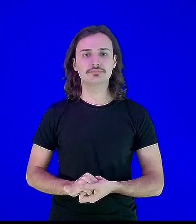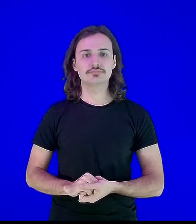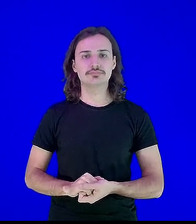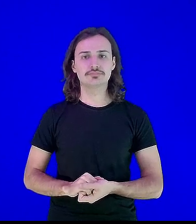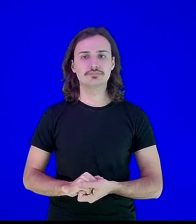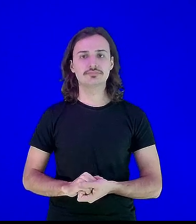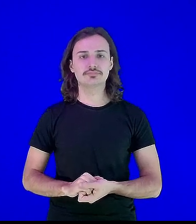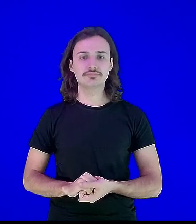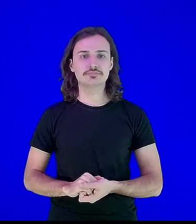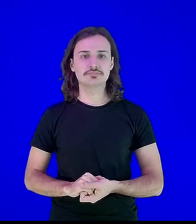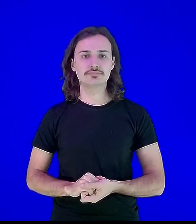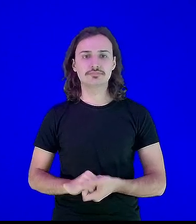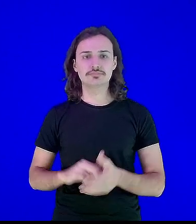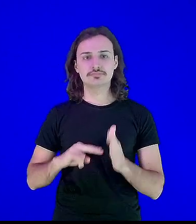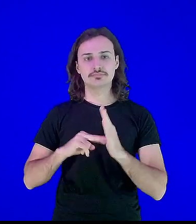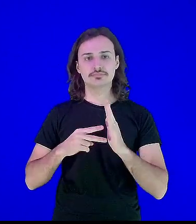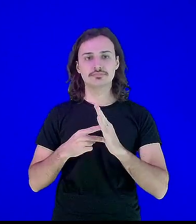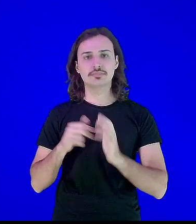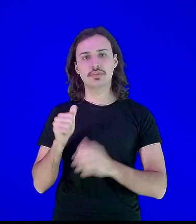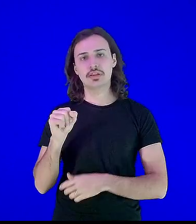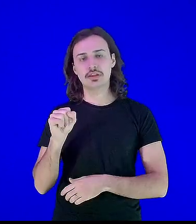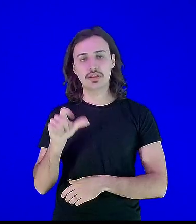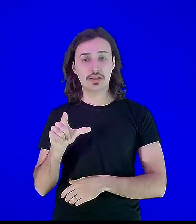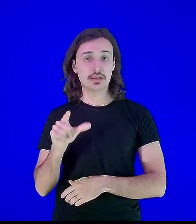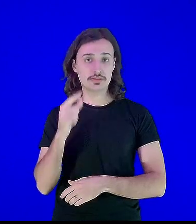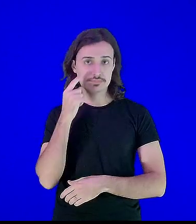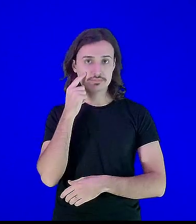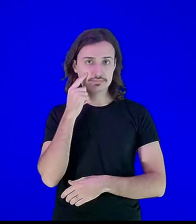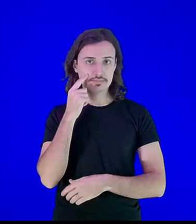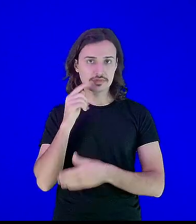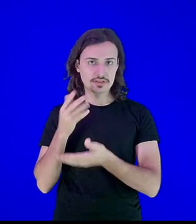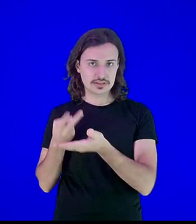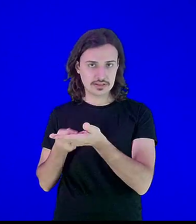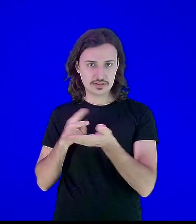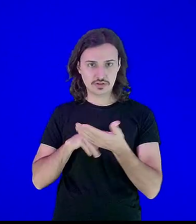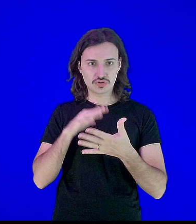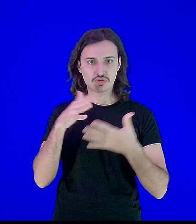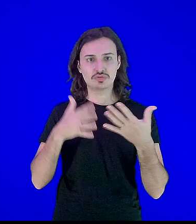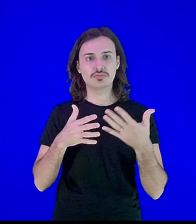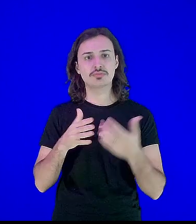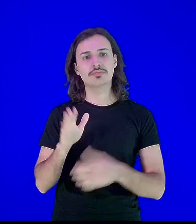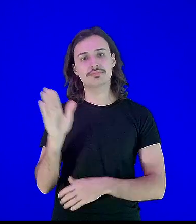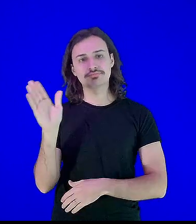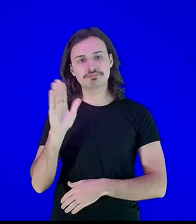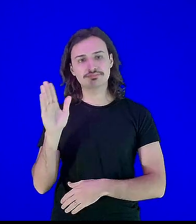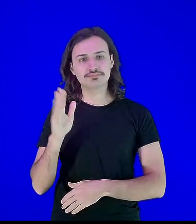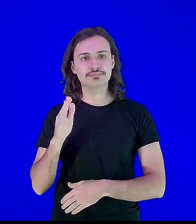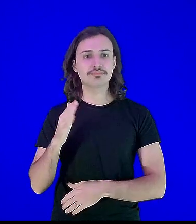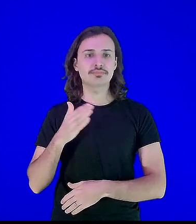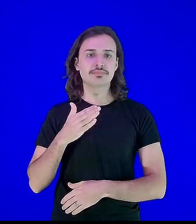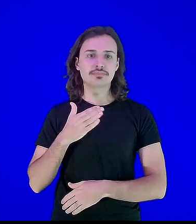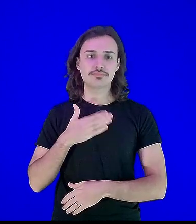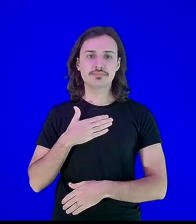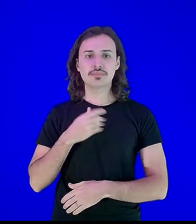that's it! now "nice" Hmm I like this one